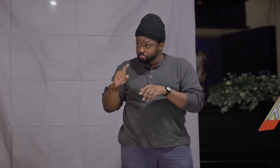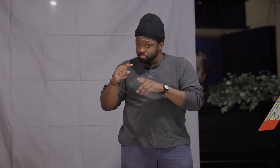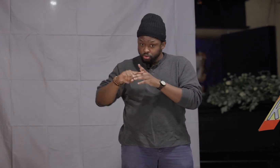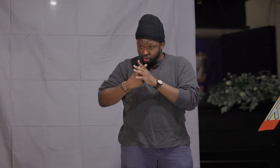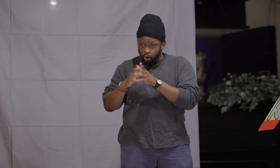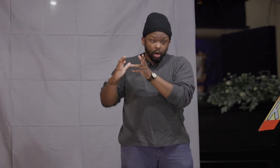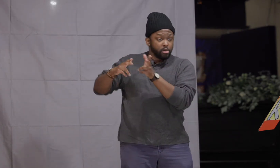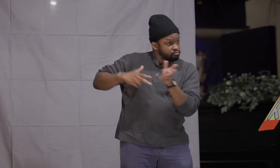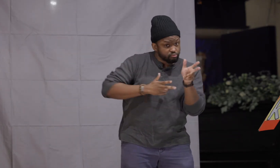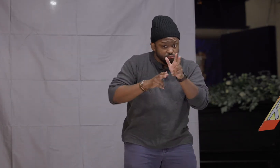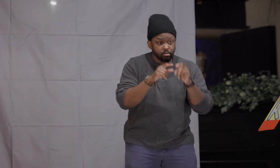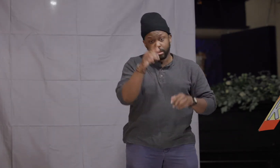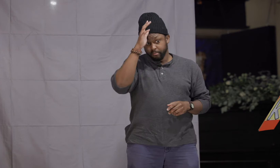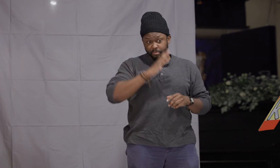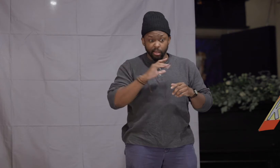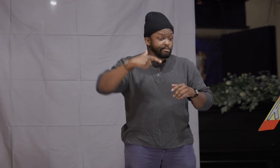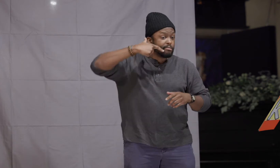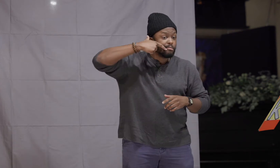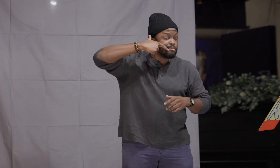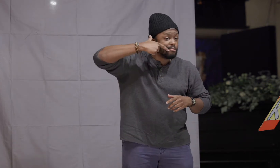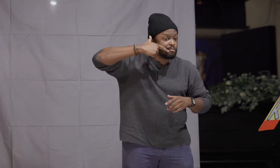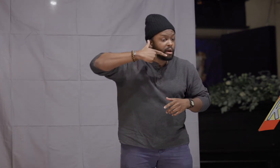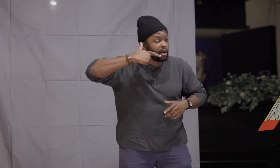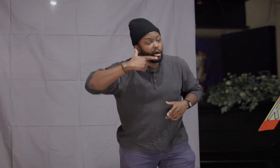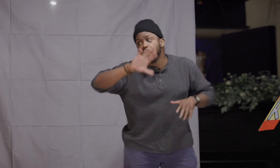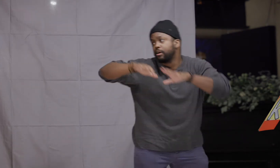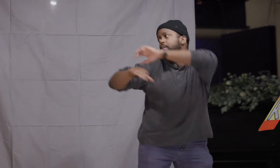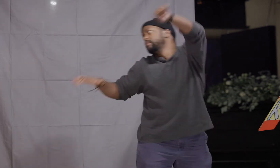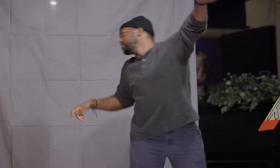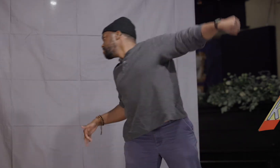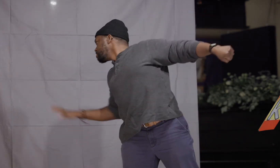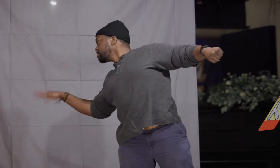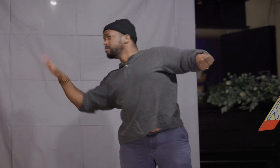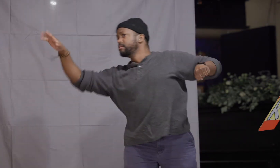As far as I'm concerned, this was a run-of-the-mill tour. Now, the tour guide knew his stuff.